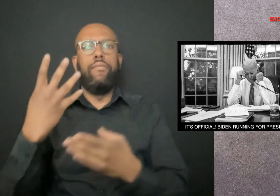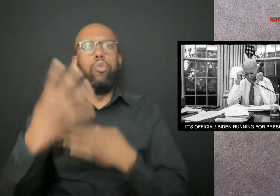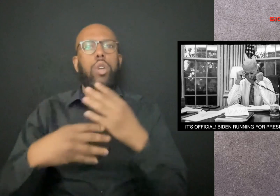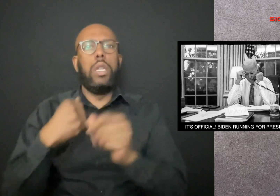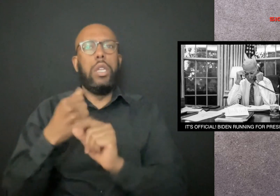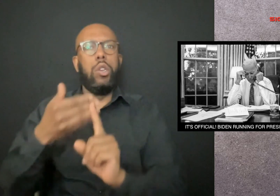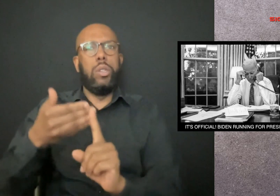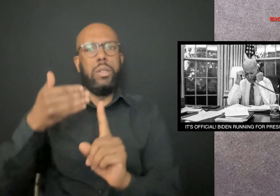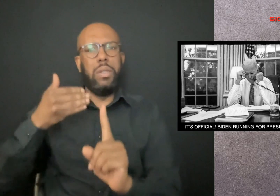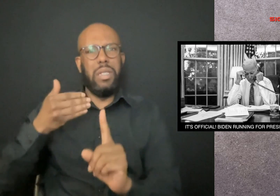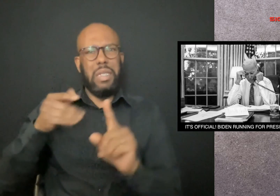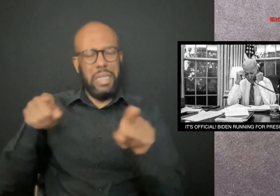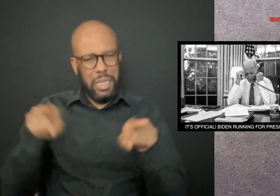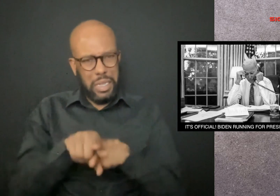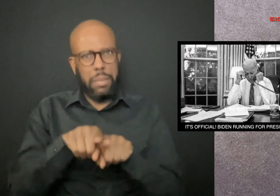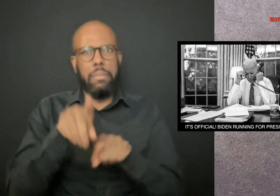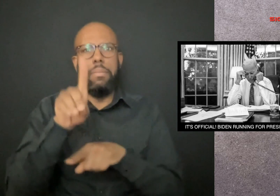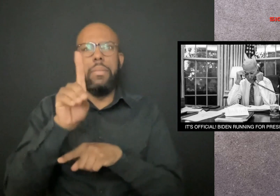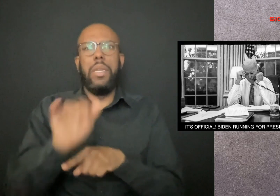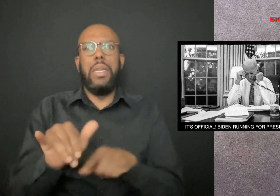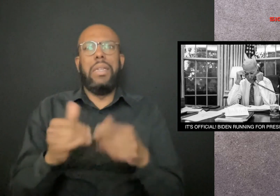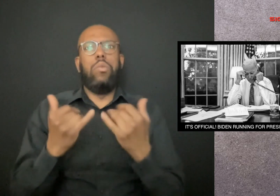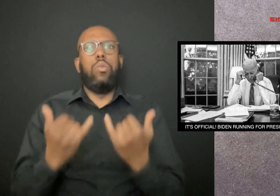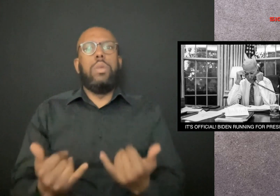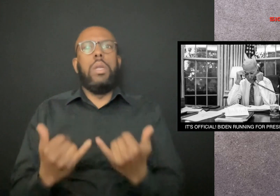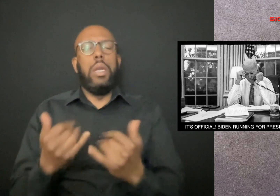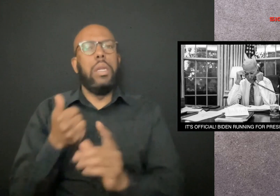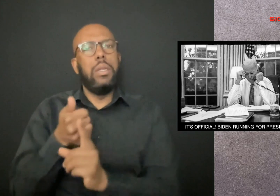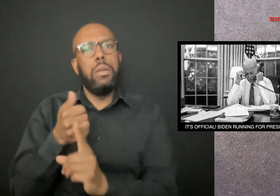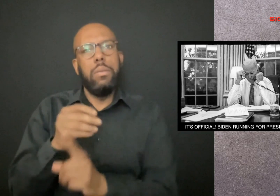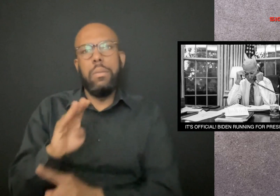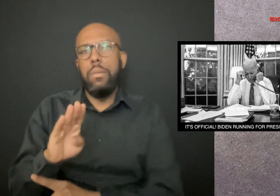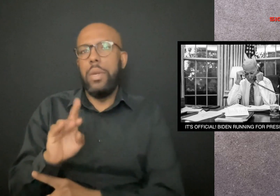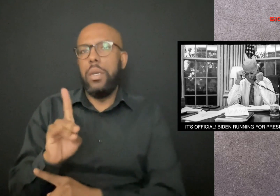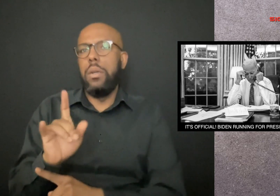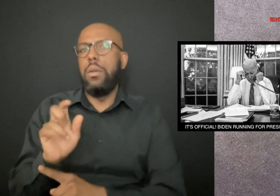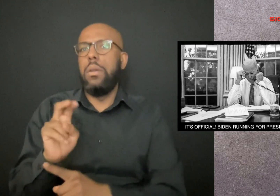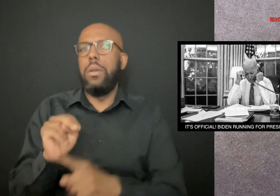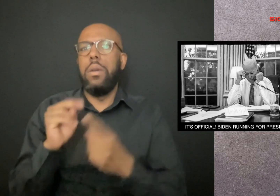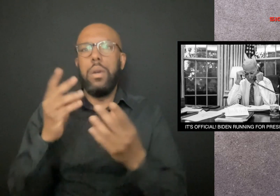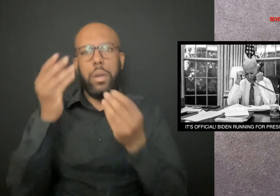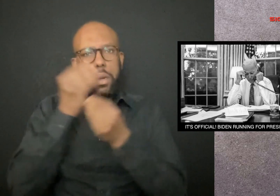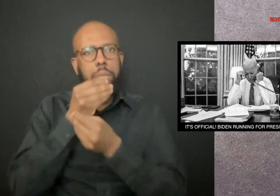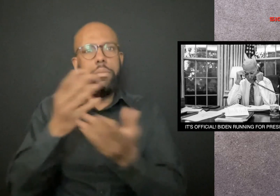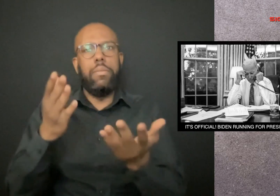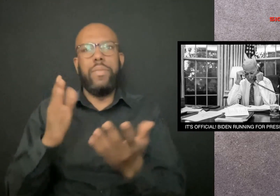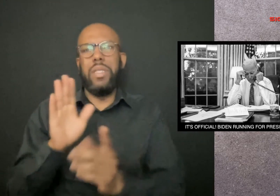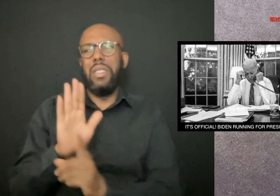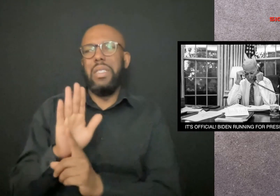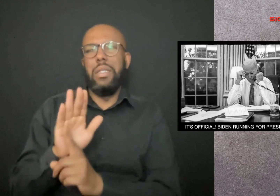this announcement comes four years to the day that Biden made his 2020 official bid